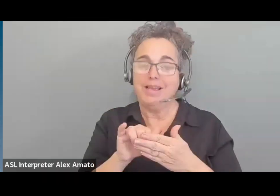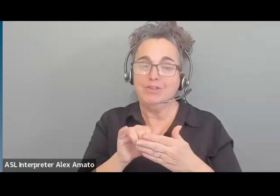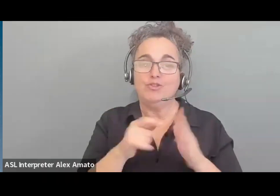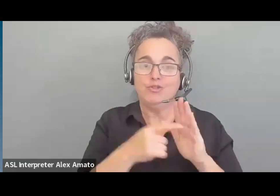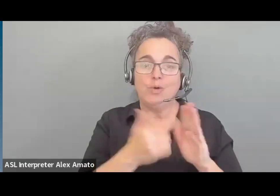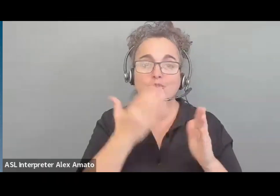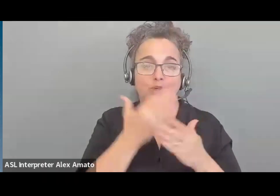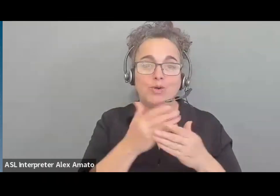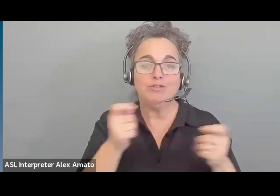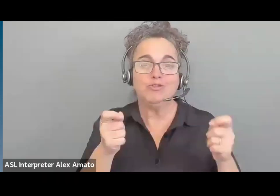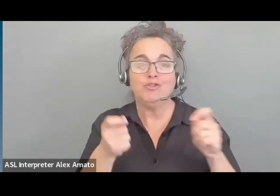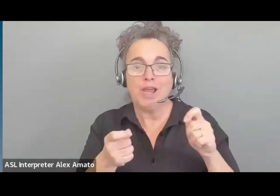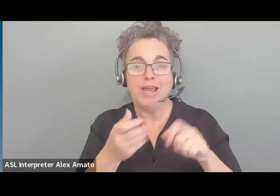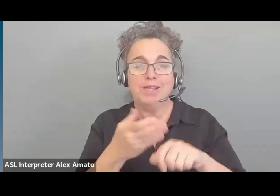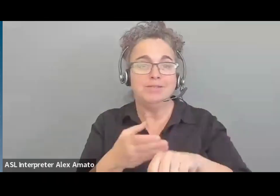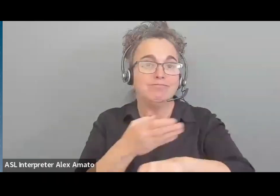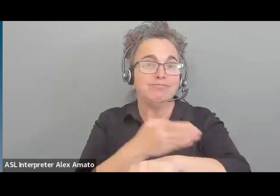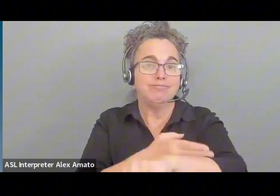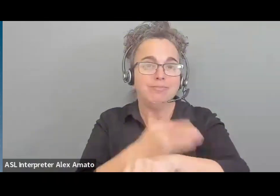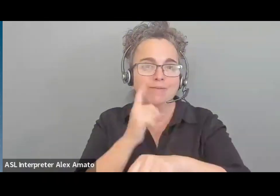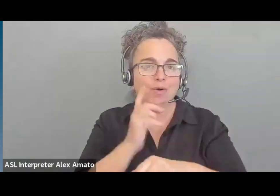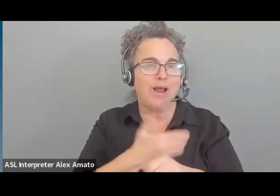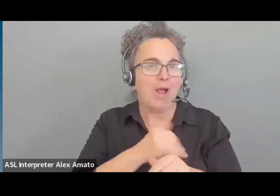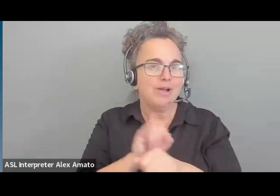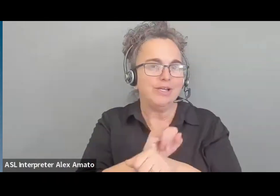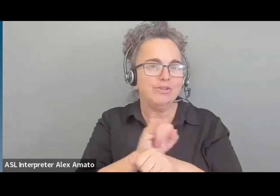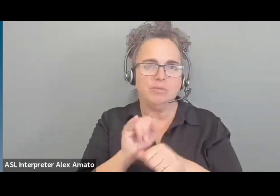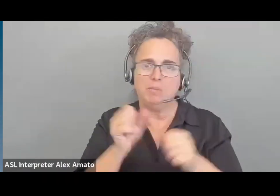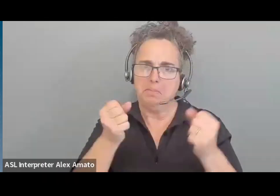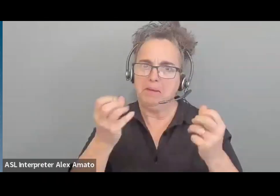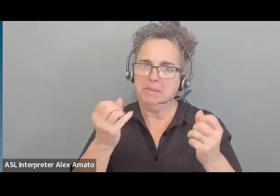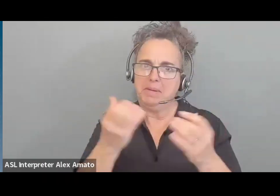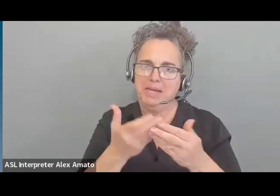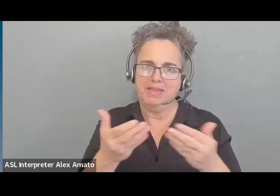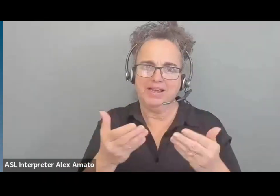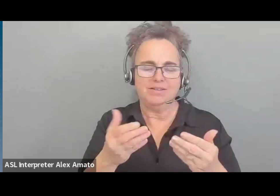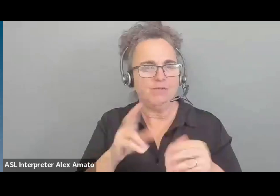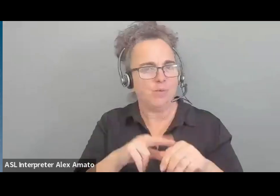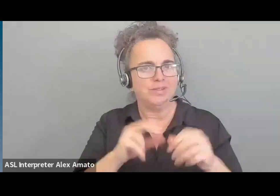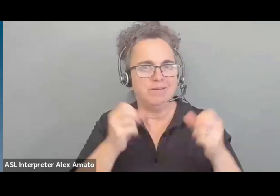Of course, a lots need to be done because as Jordan mentioned, there's a lot of moving parts, like inputs,